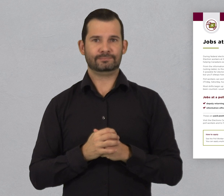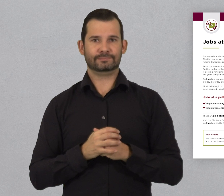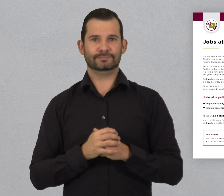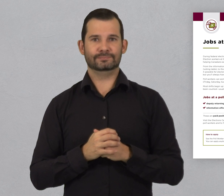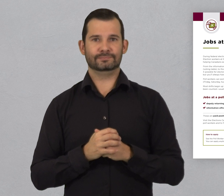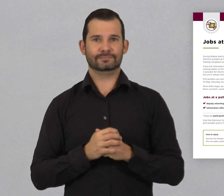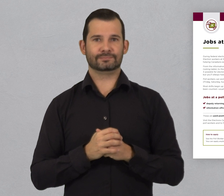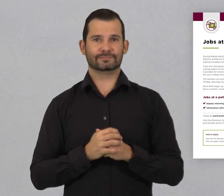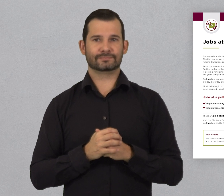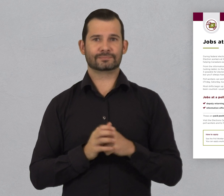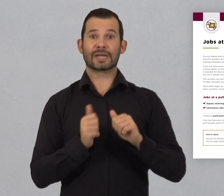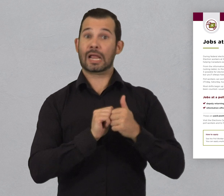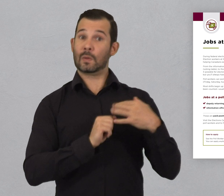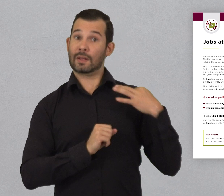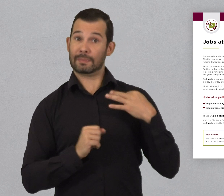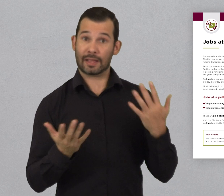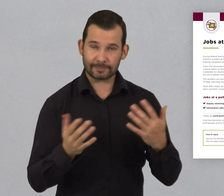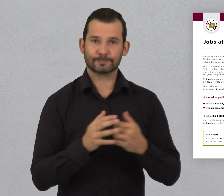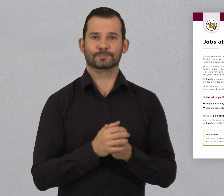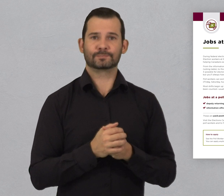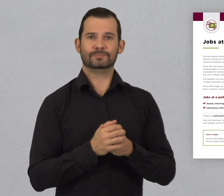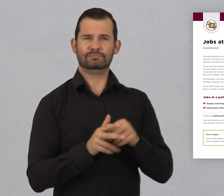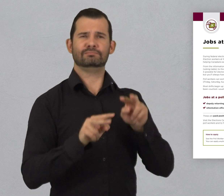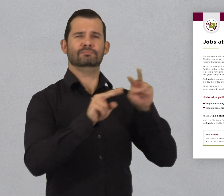How to apply See the Poll Worker Employment